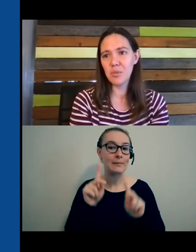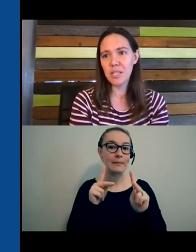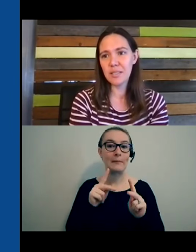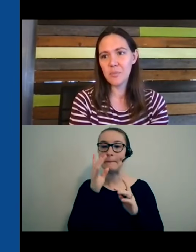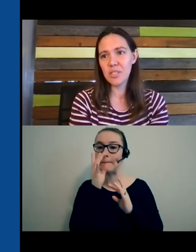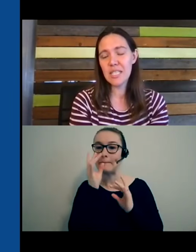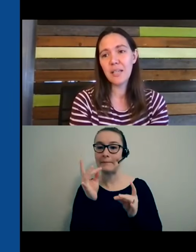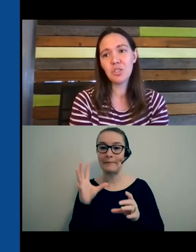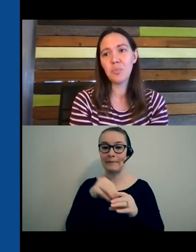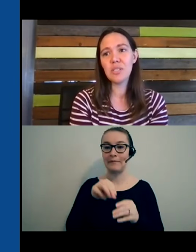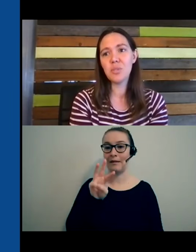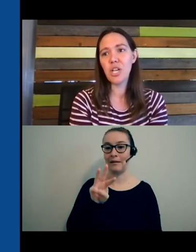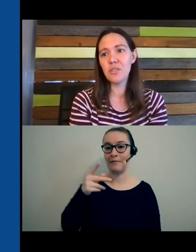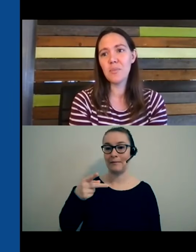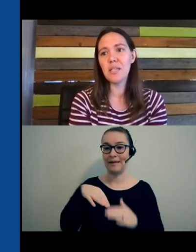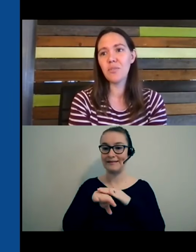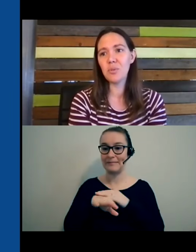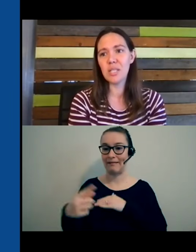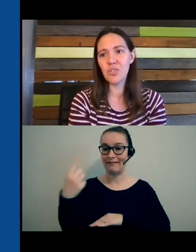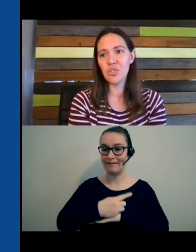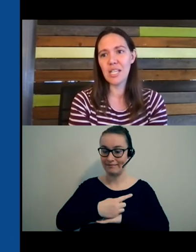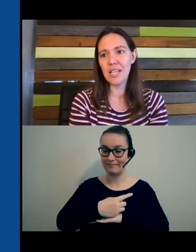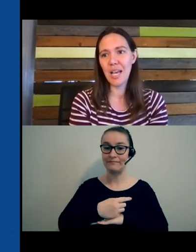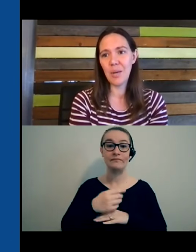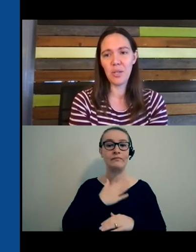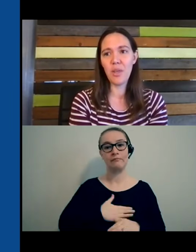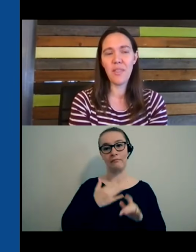Accessibility Day, so please reach out to me if you would be interested in helping with that.